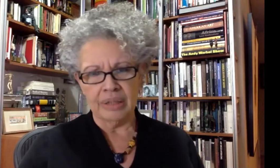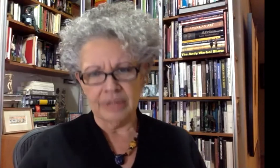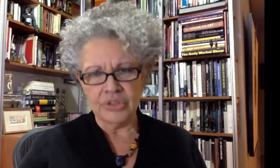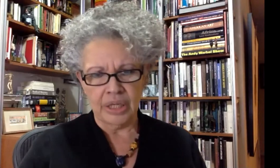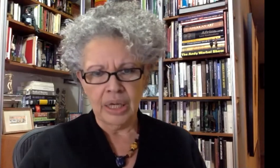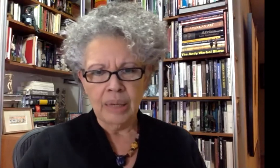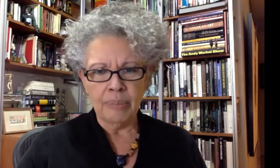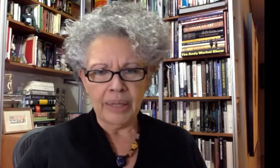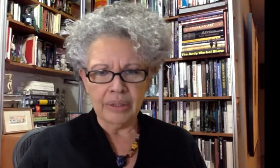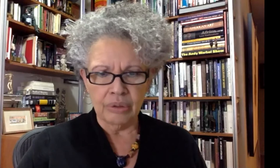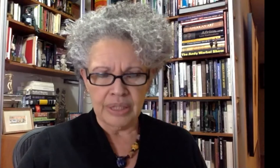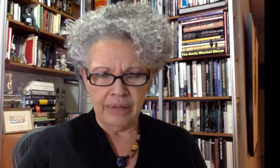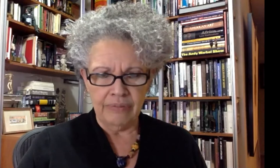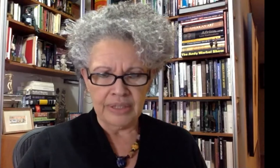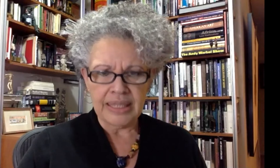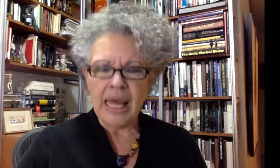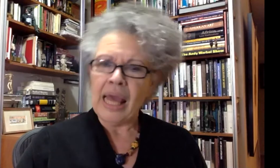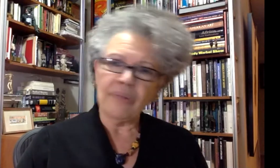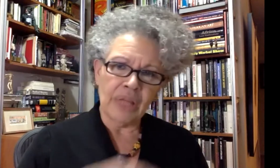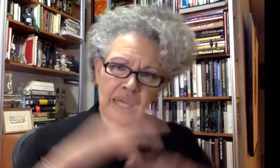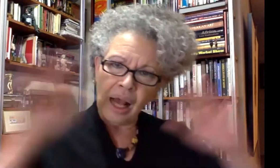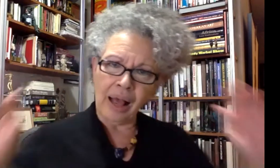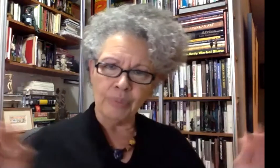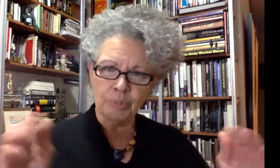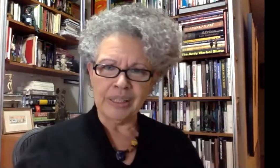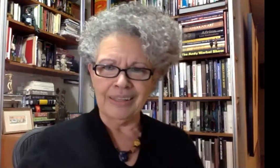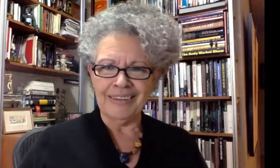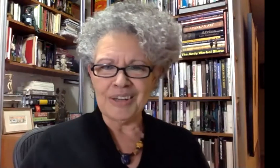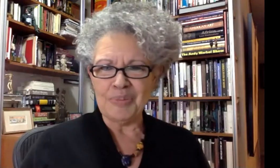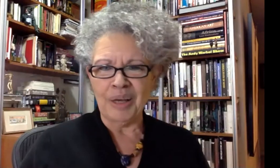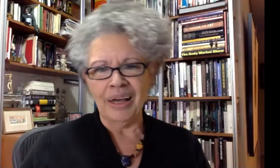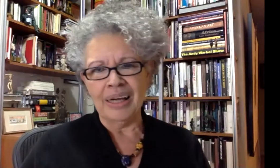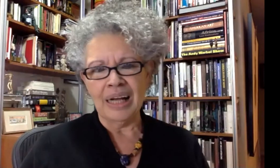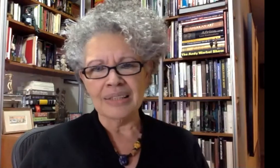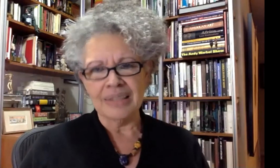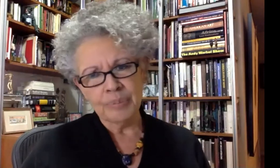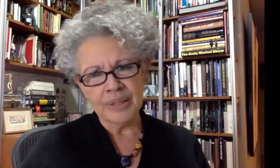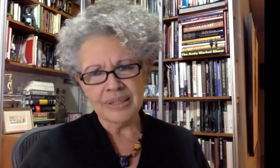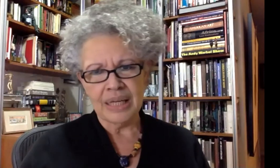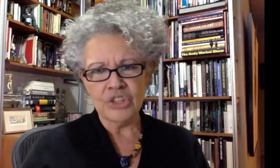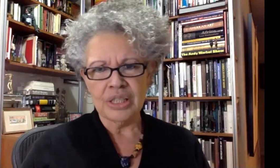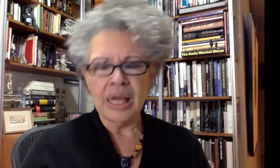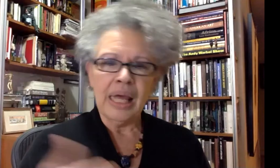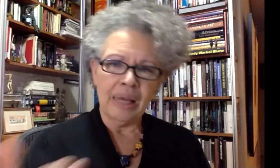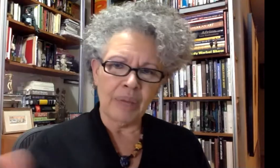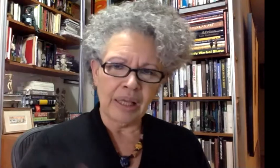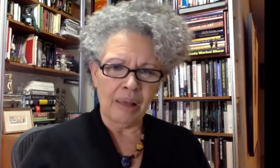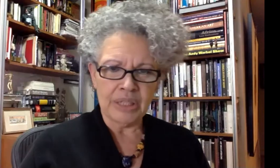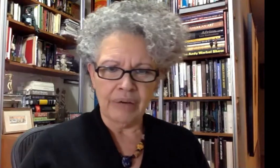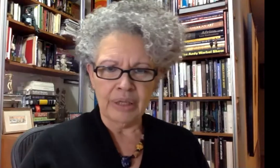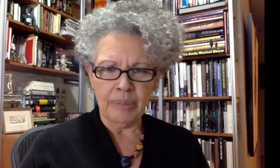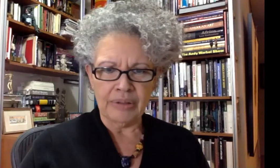Lynching" by Gode Davis and then I will begin my slide presentation and my commentary about